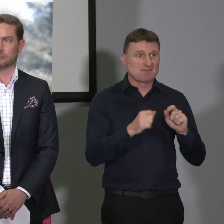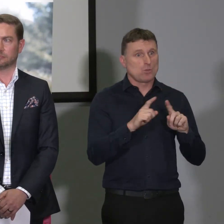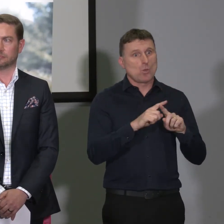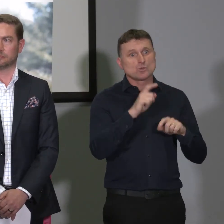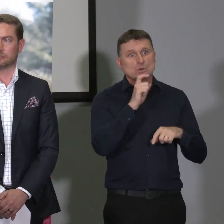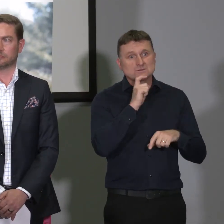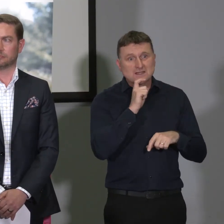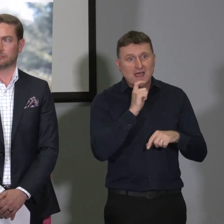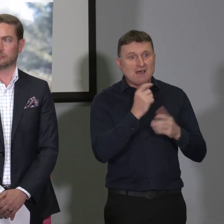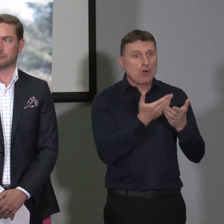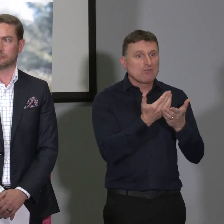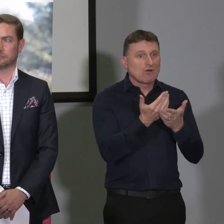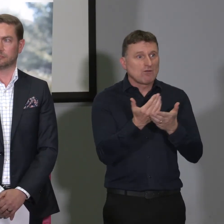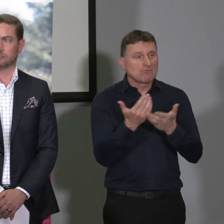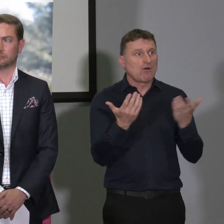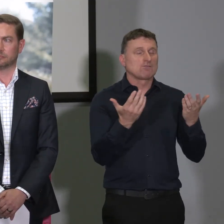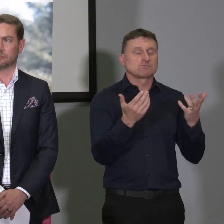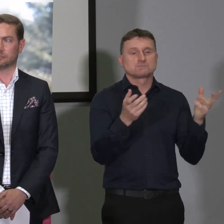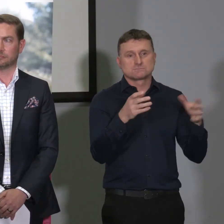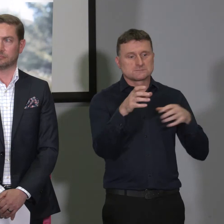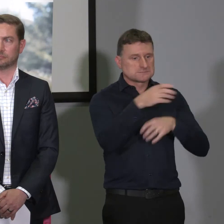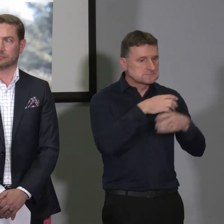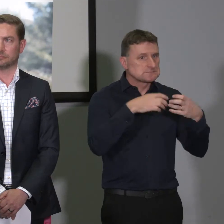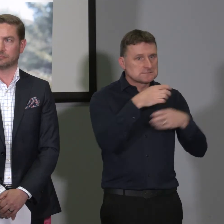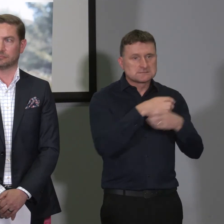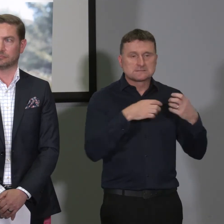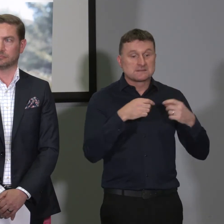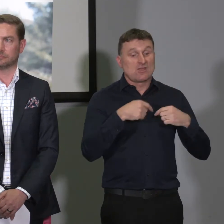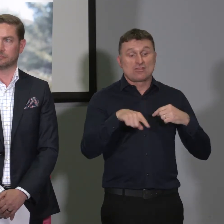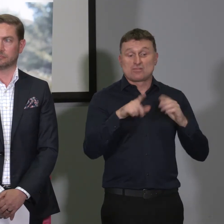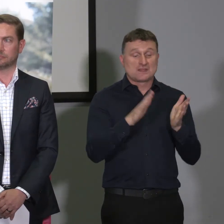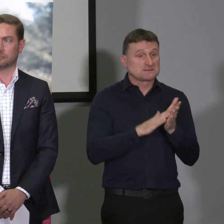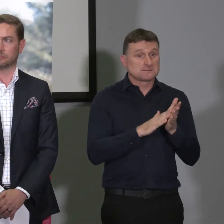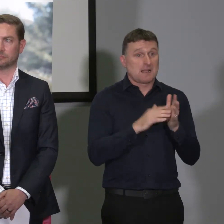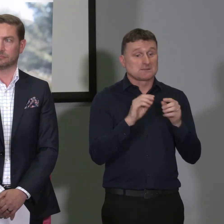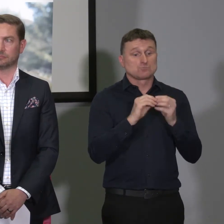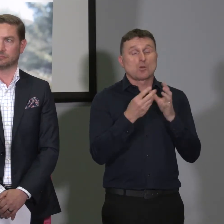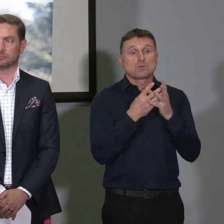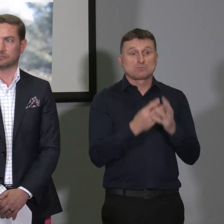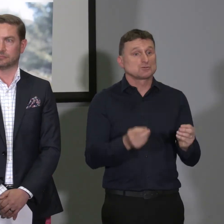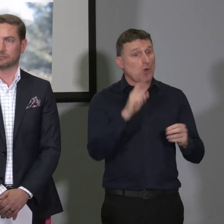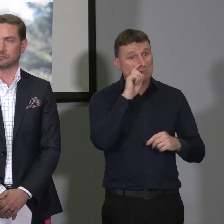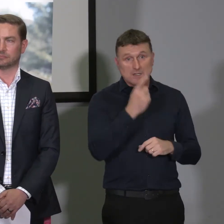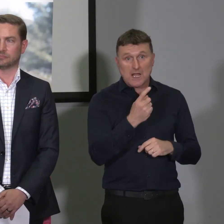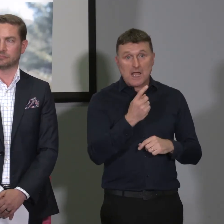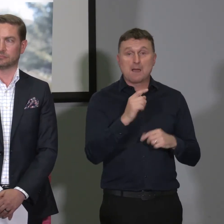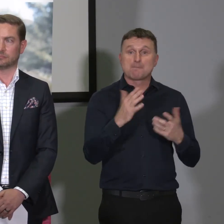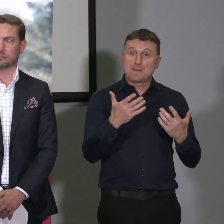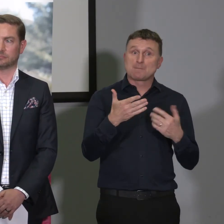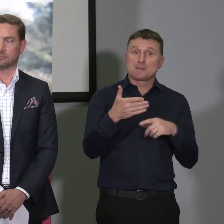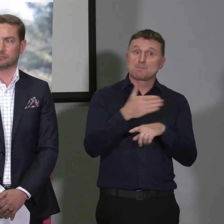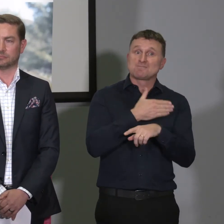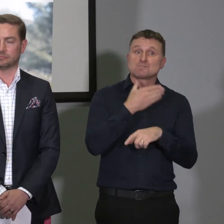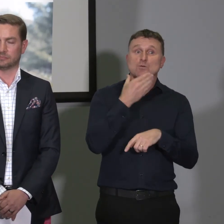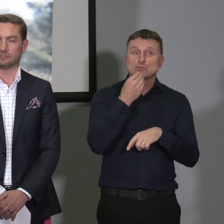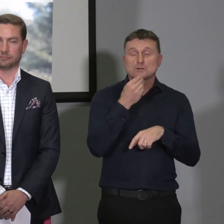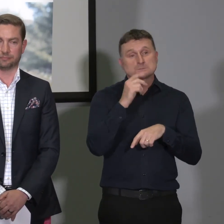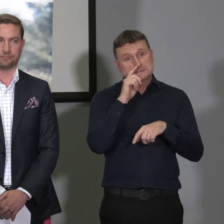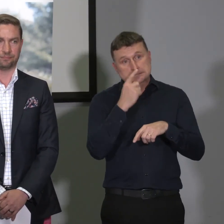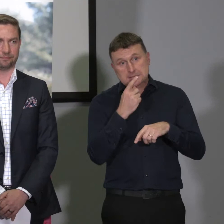pressure, but also workforce pressure, which means again, this is not something is going to be solved this month before